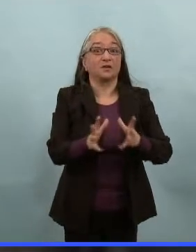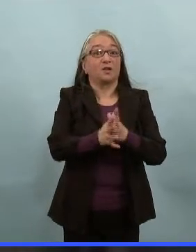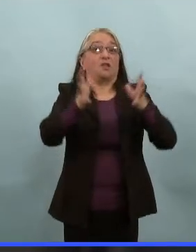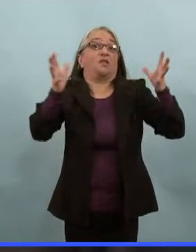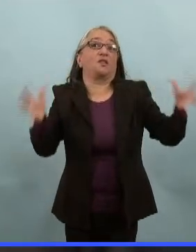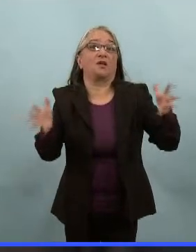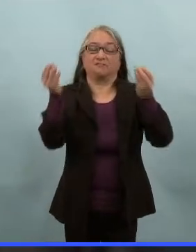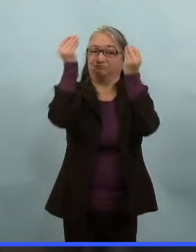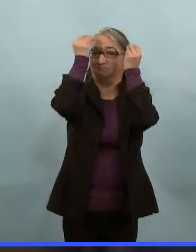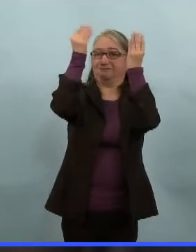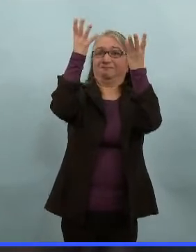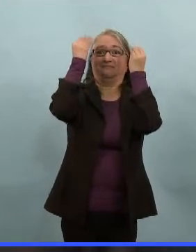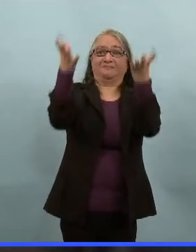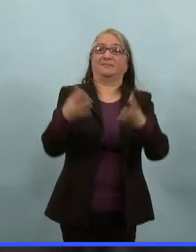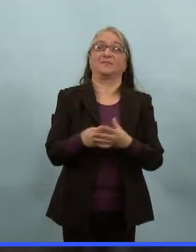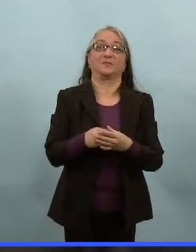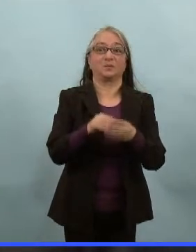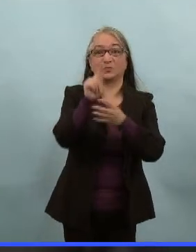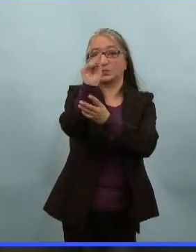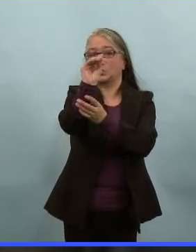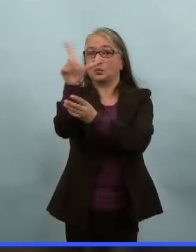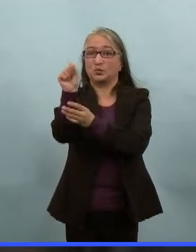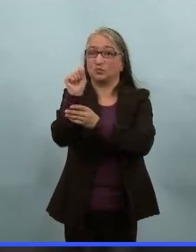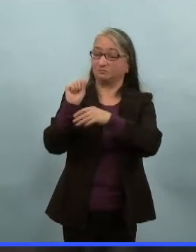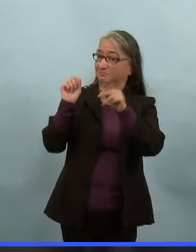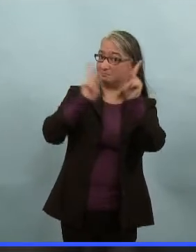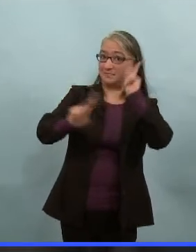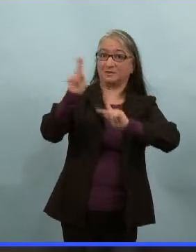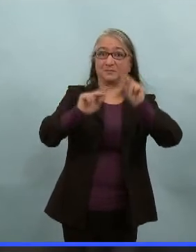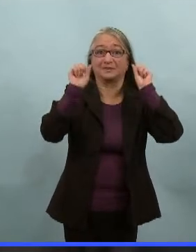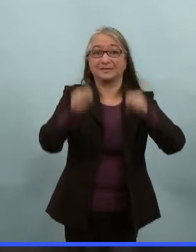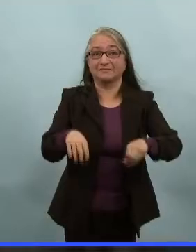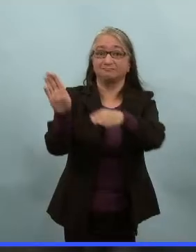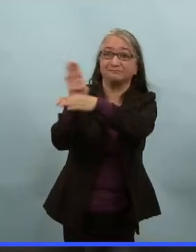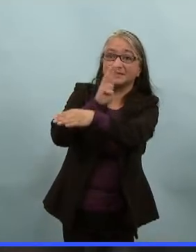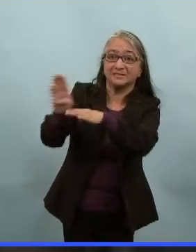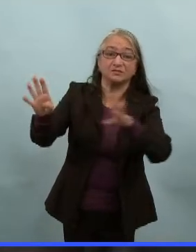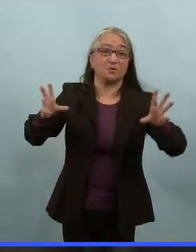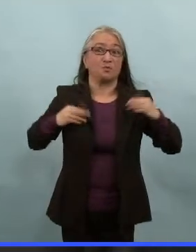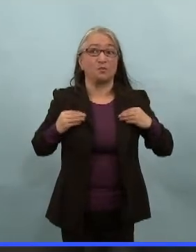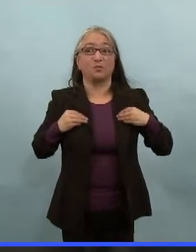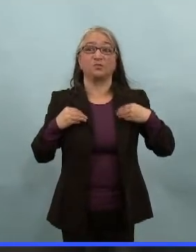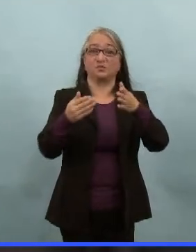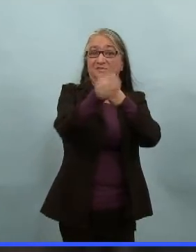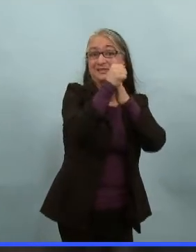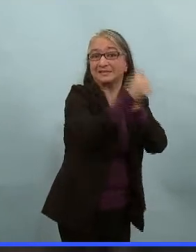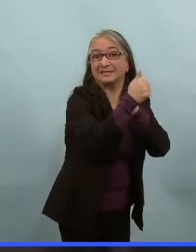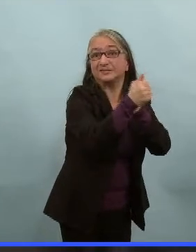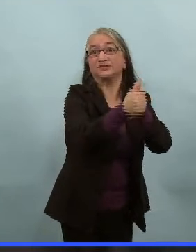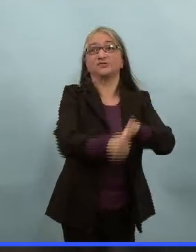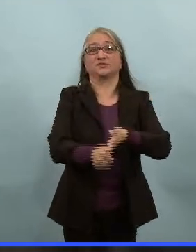for people for business leaders for owners for leaders to to educate the public on to utilize to